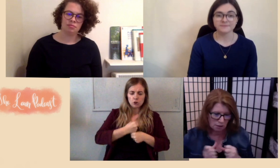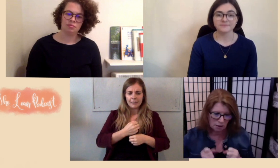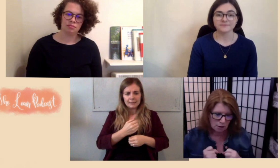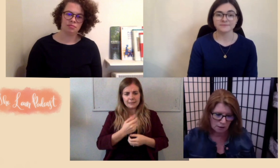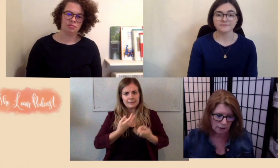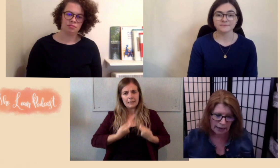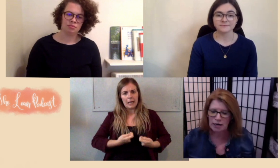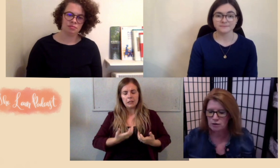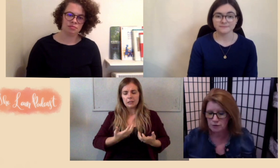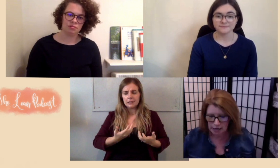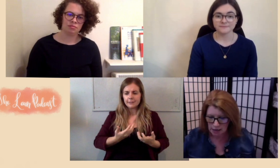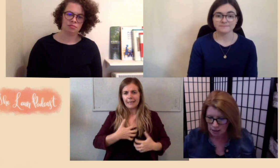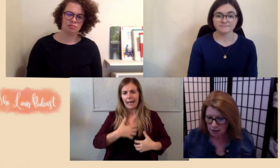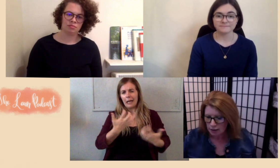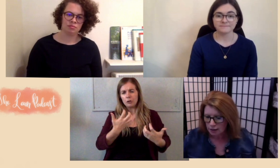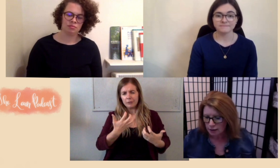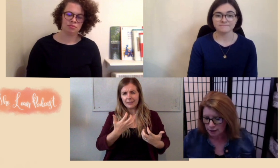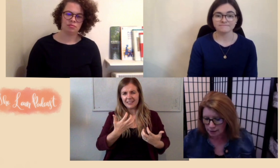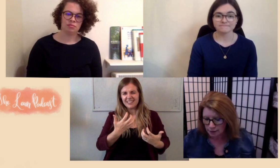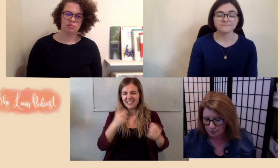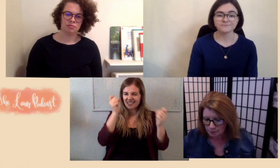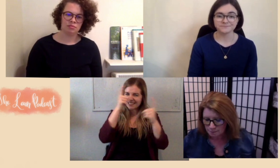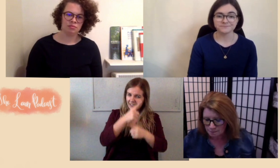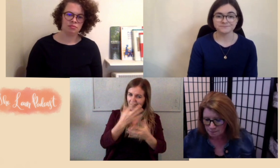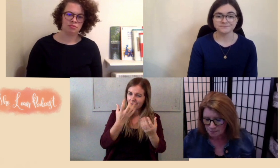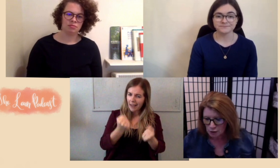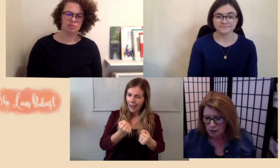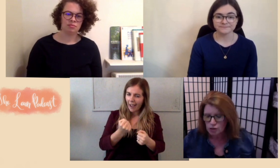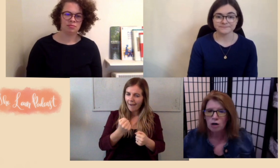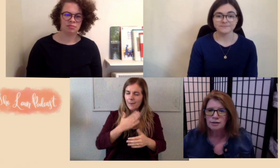it's hard to have patience and kindness for people on the other end .